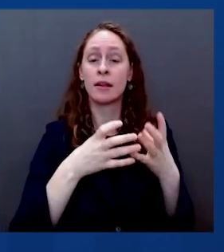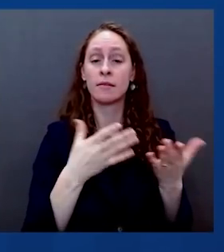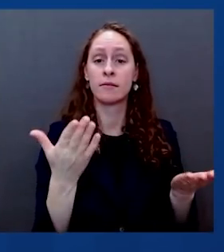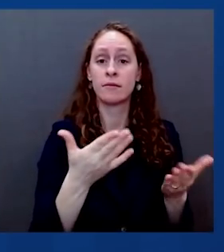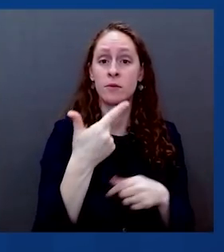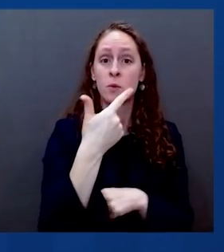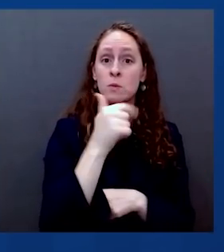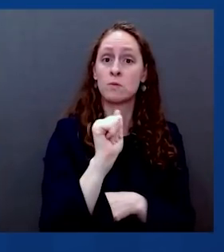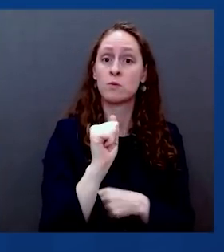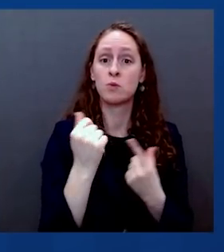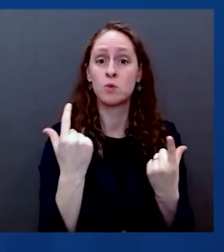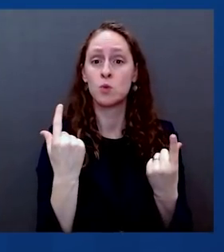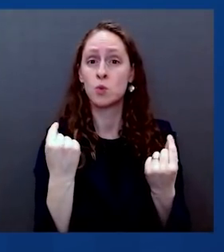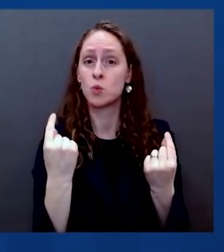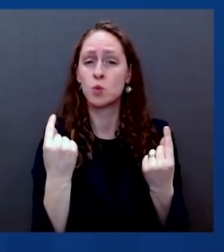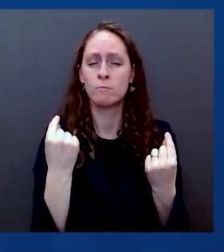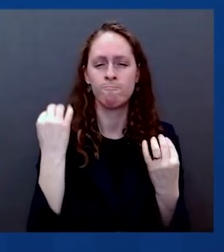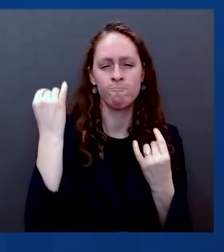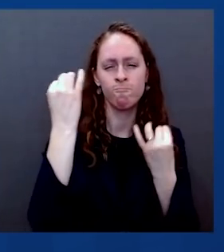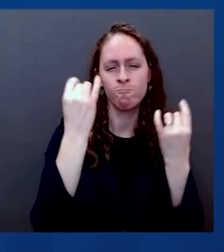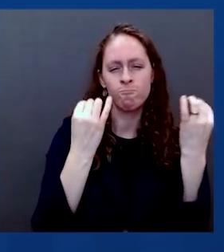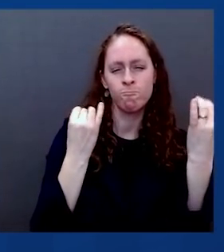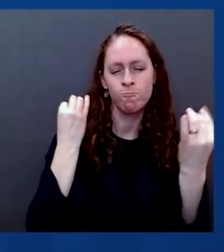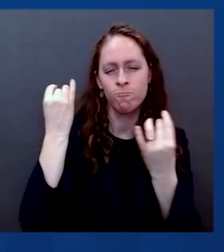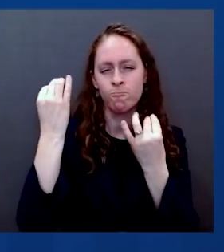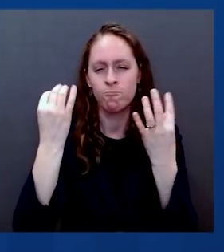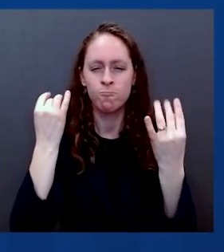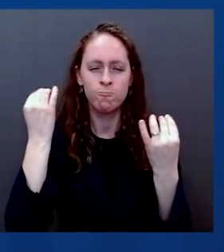their cronies -- to remove local election officials.